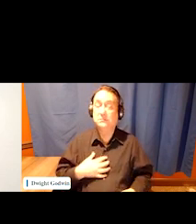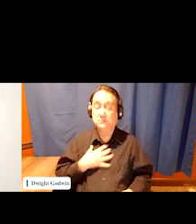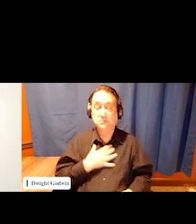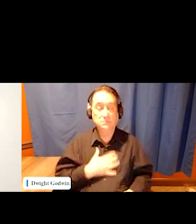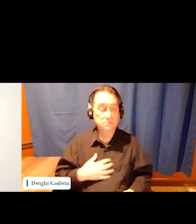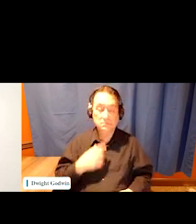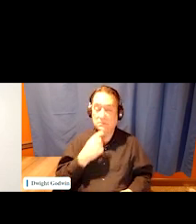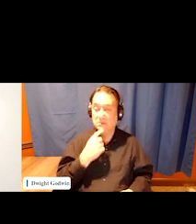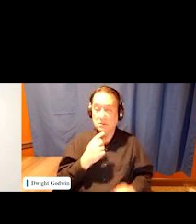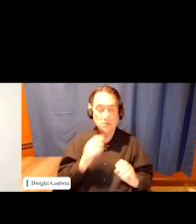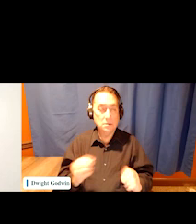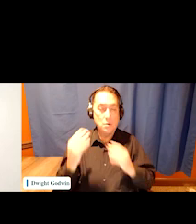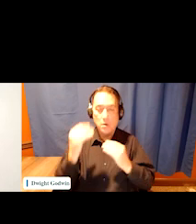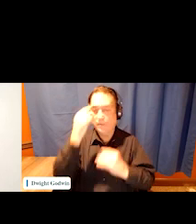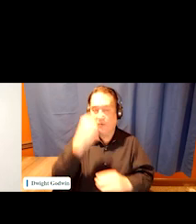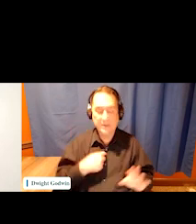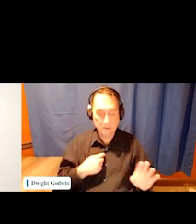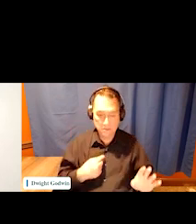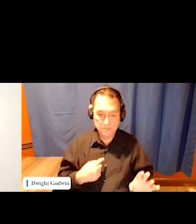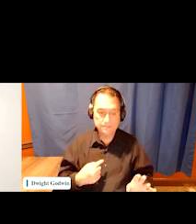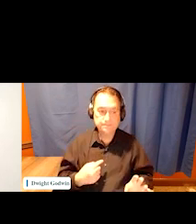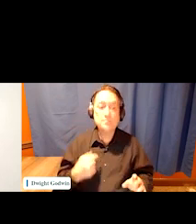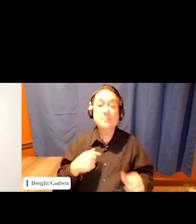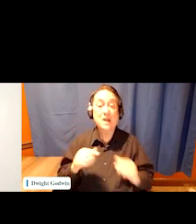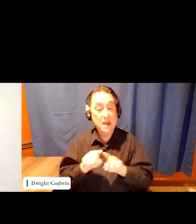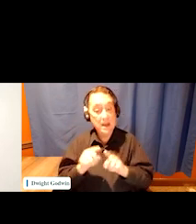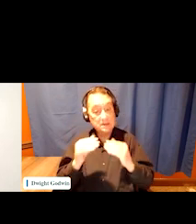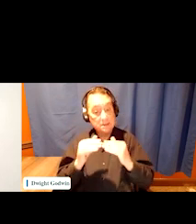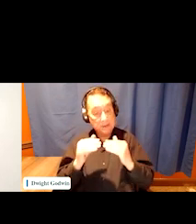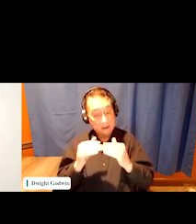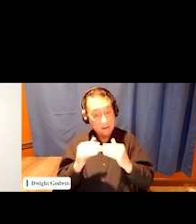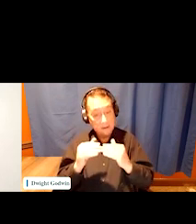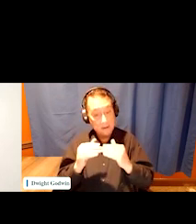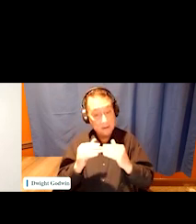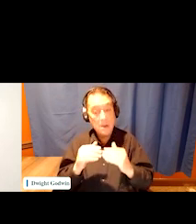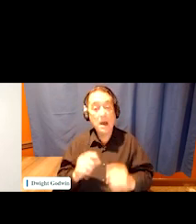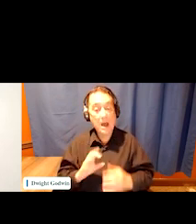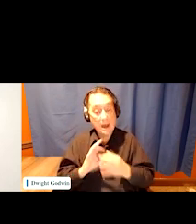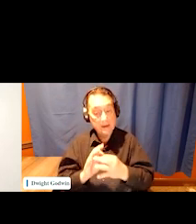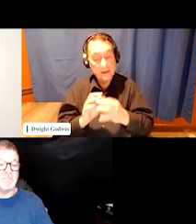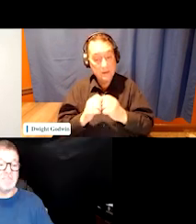"There's just no hope for me." So, as the peer that intervented, I connected with the client immediately,